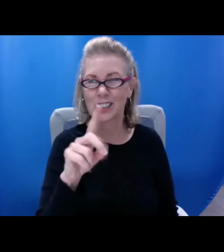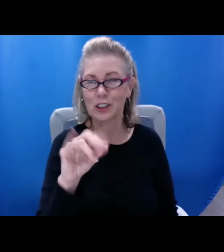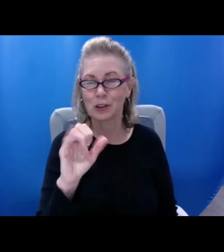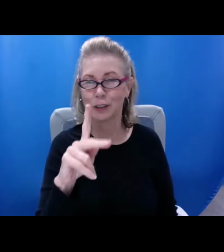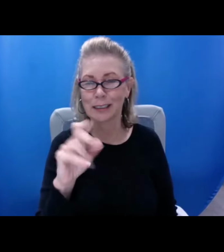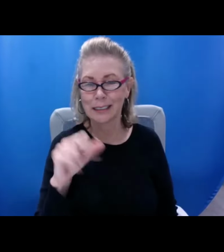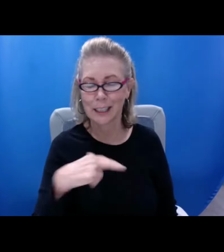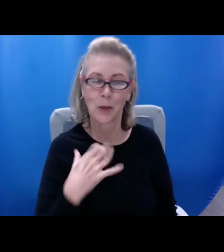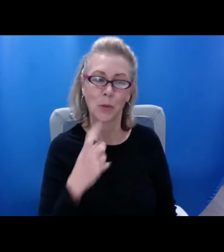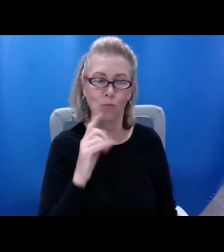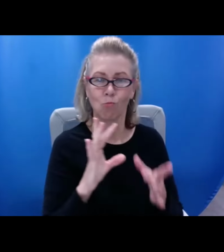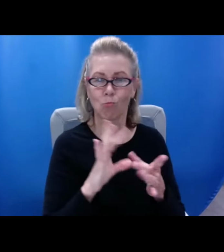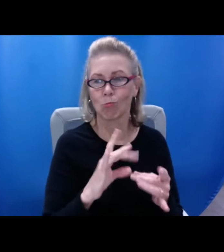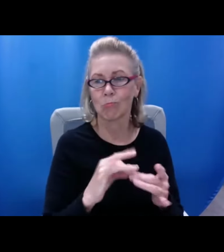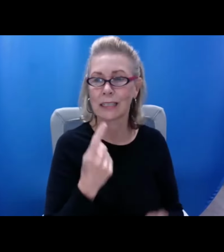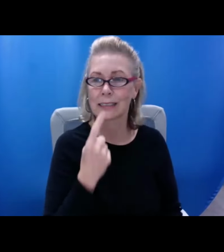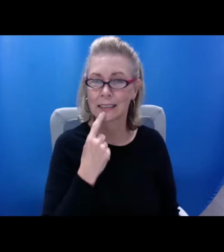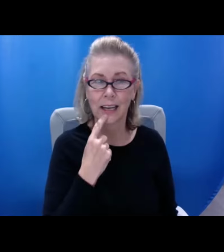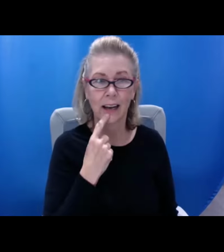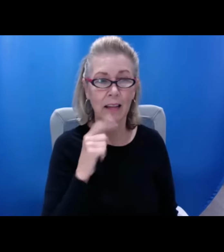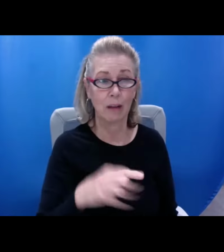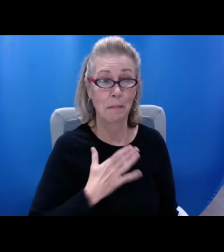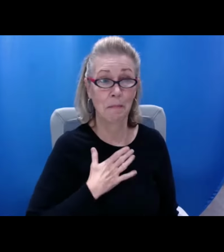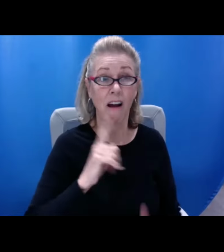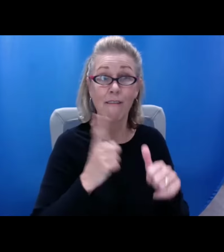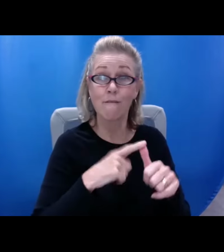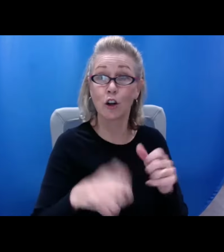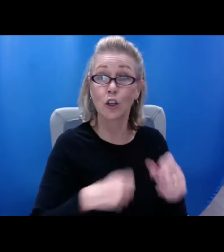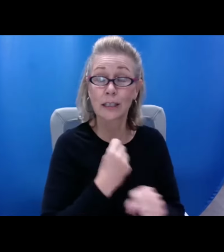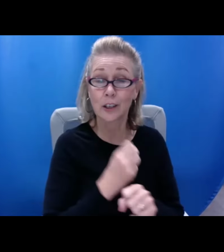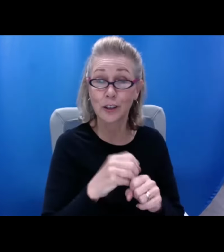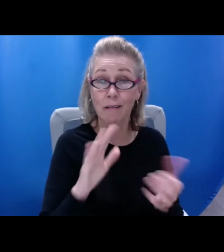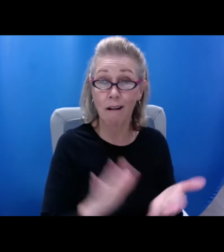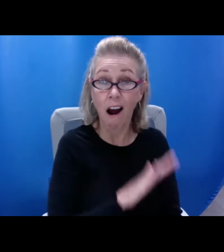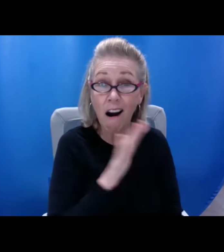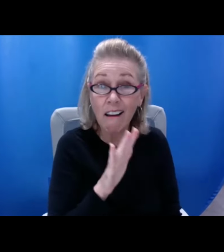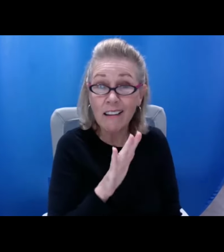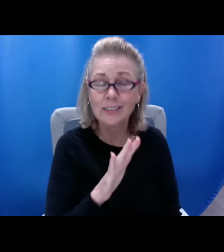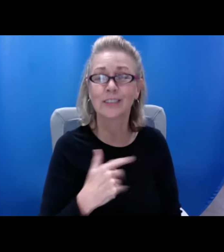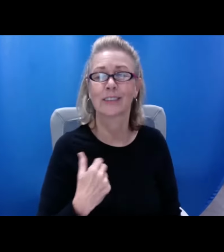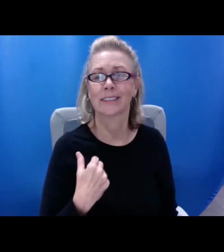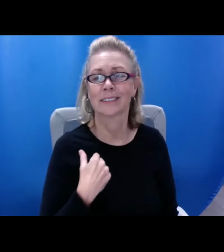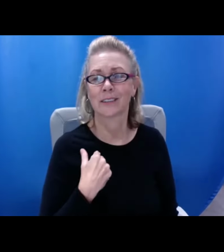and say that i this is my first year in college and I've always had, I guess never